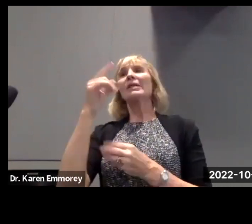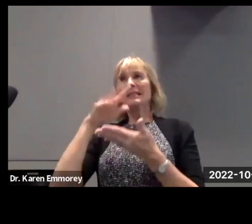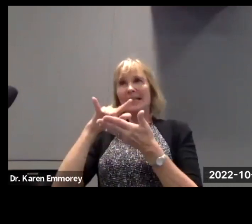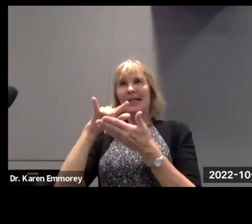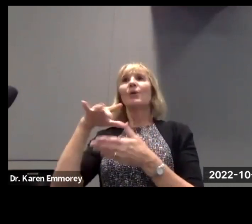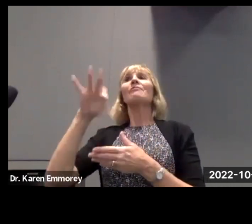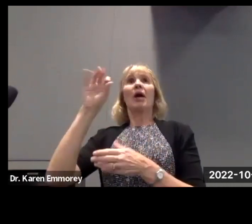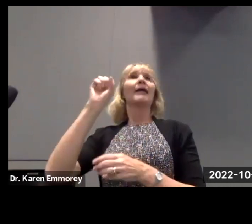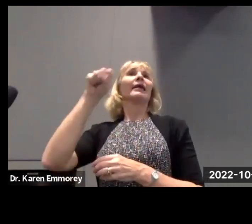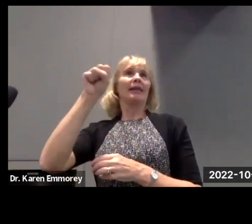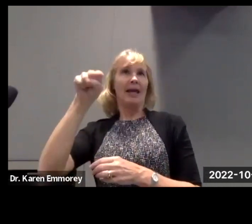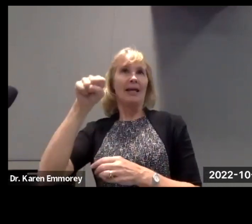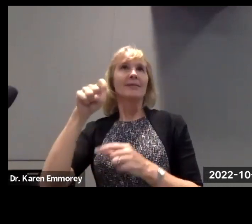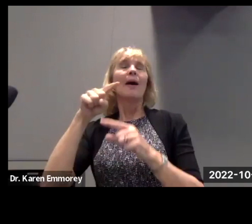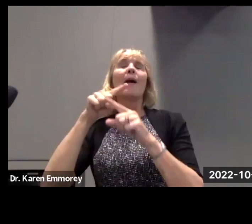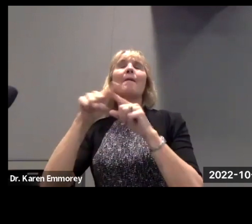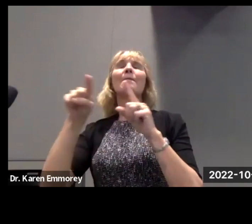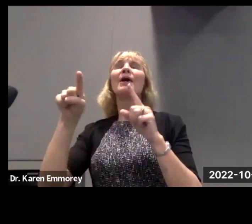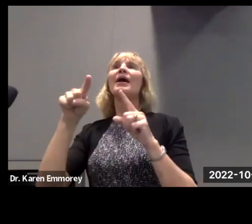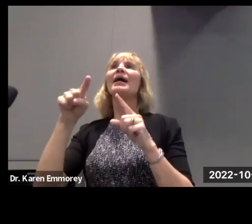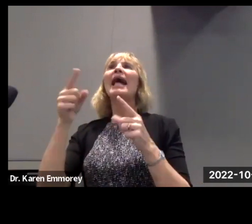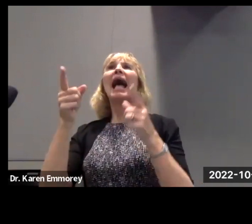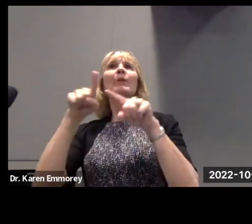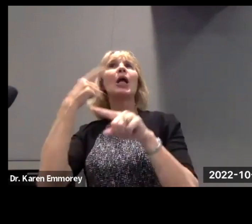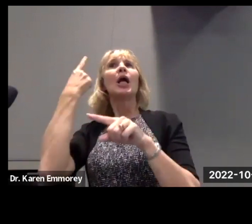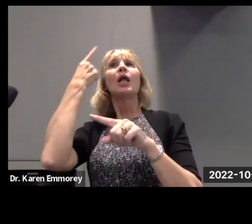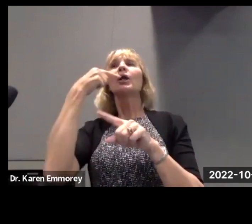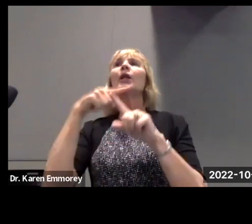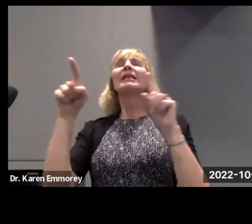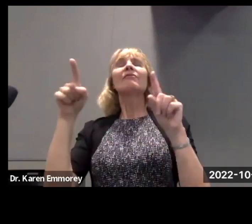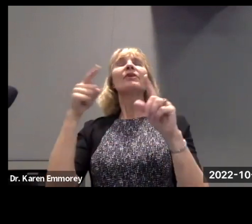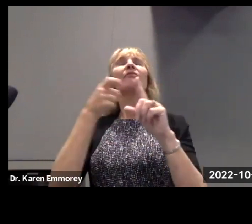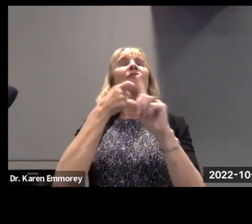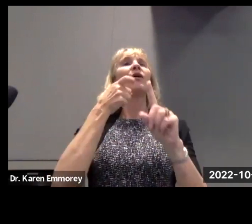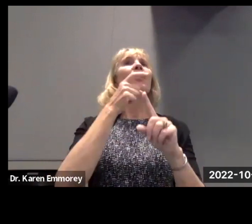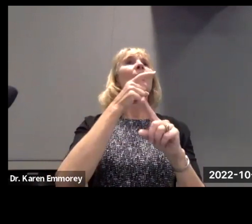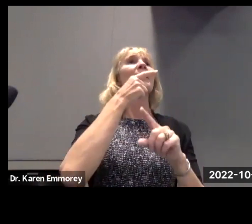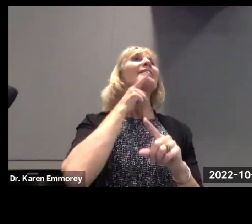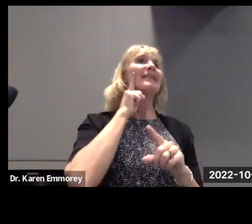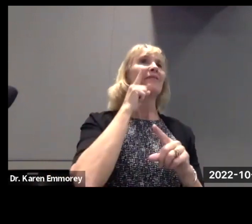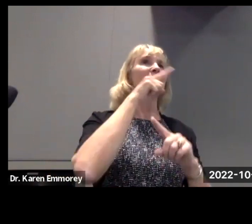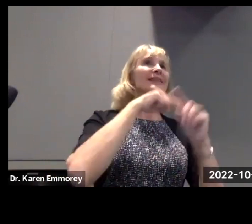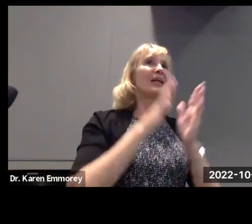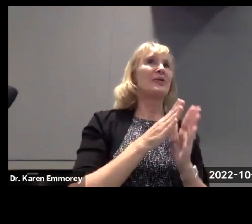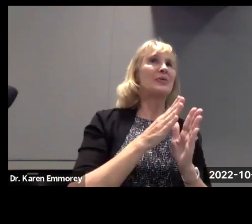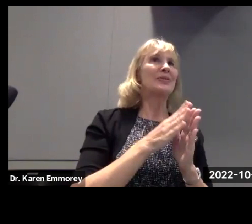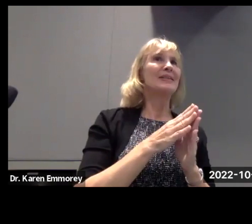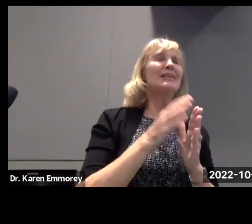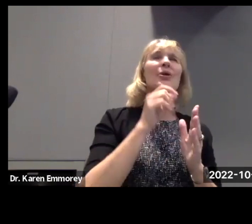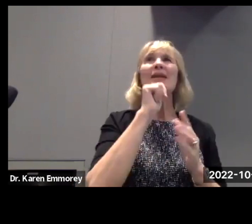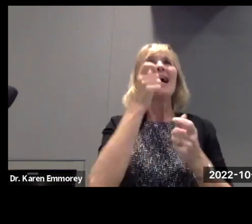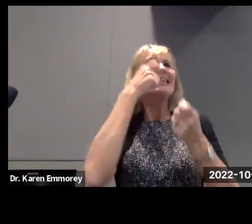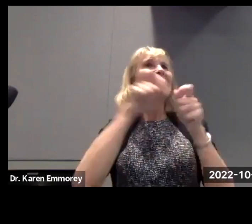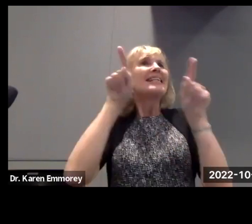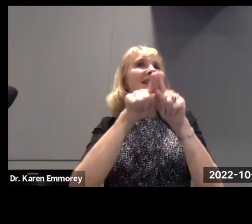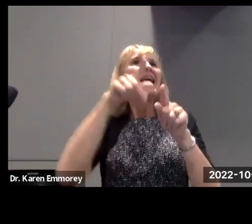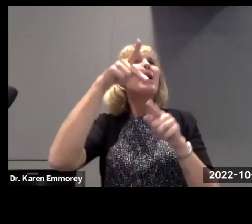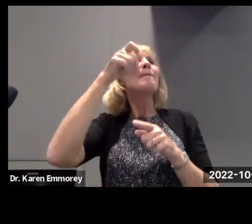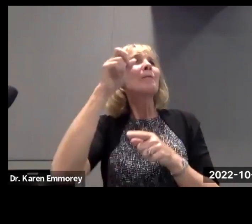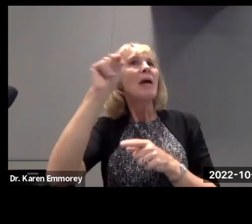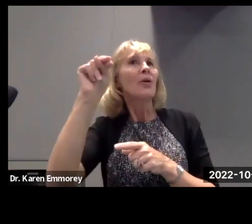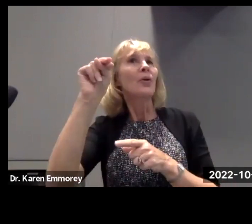so. They don't have the exact same patterns. We don't know why that is, it might be partly that they're activating technology in a way that people don't